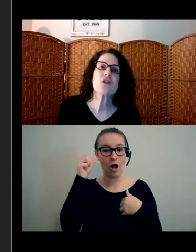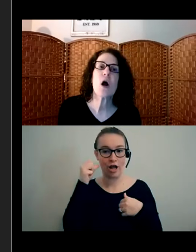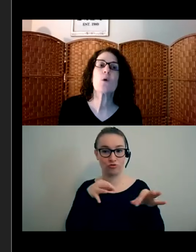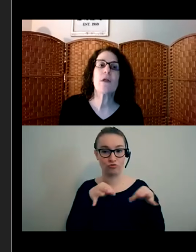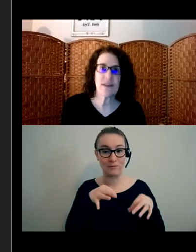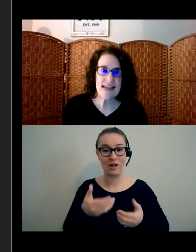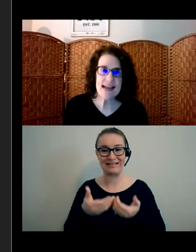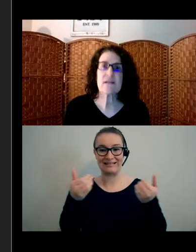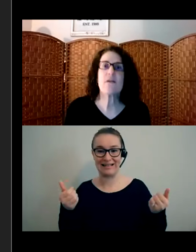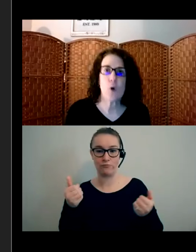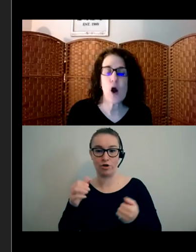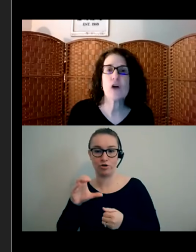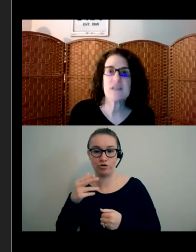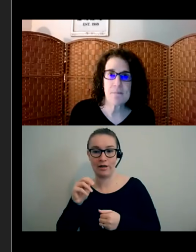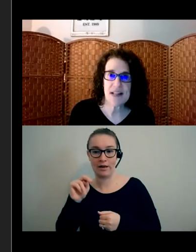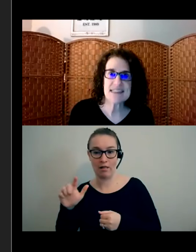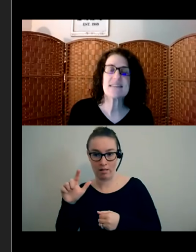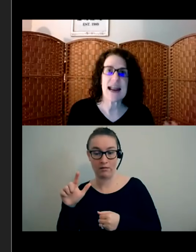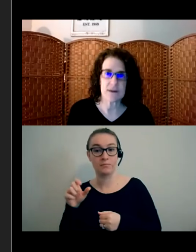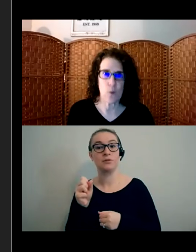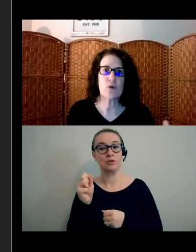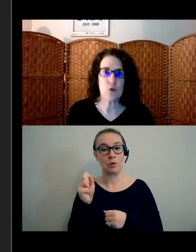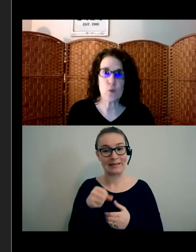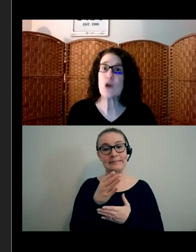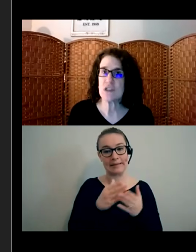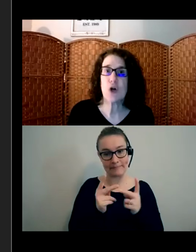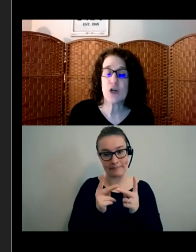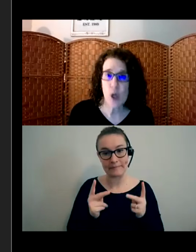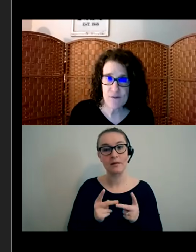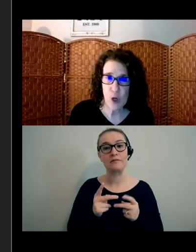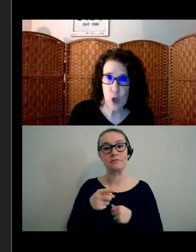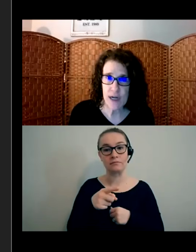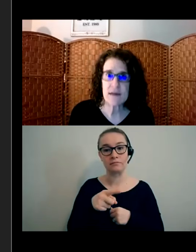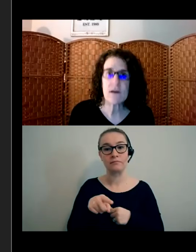So, yes, and there are some places where you can turn it off and on,